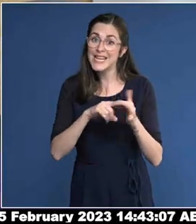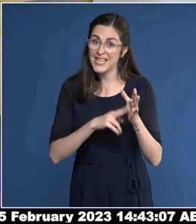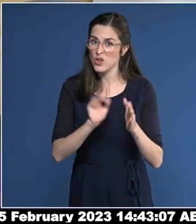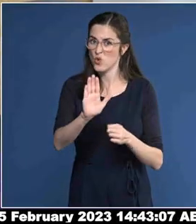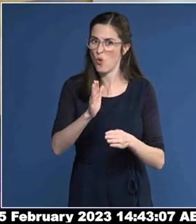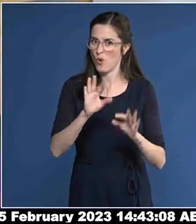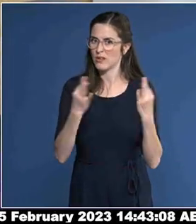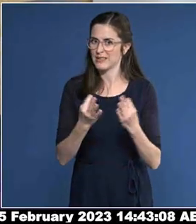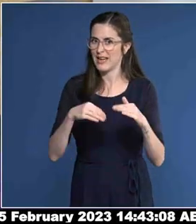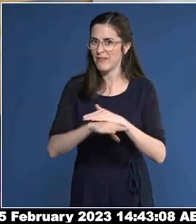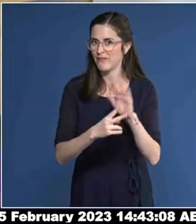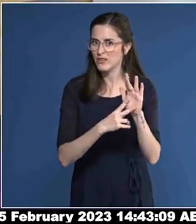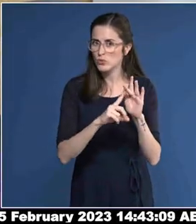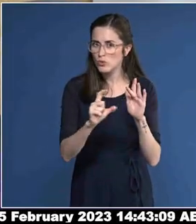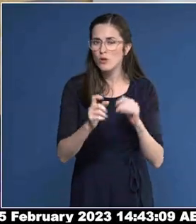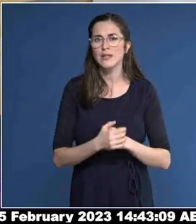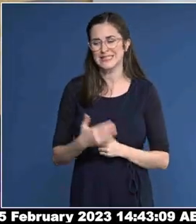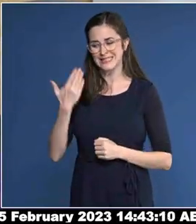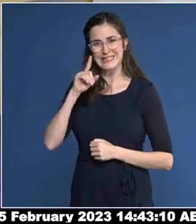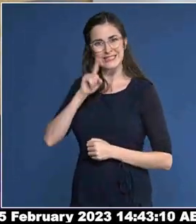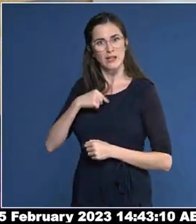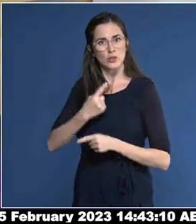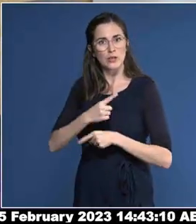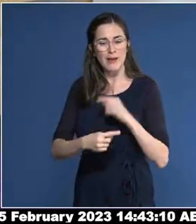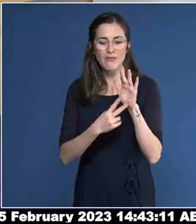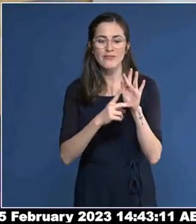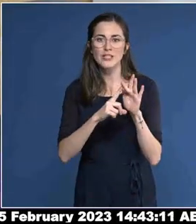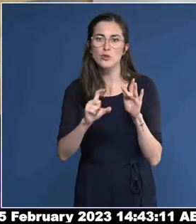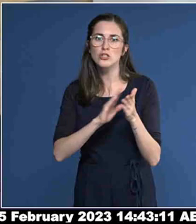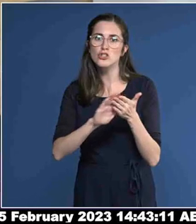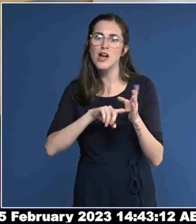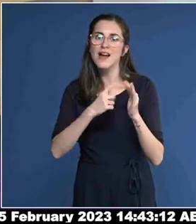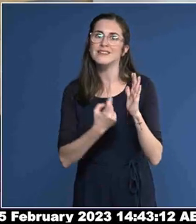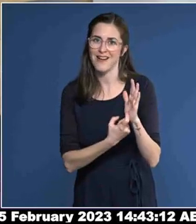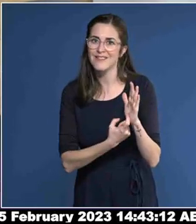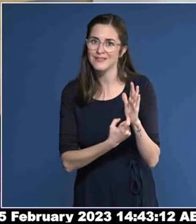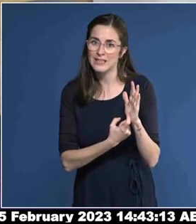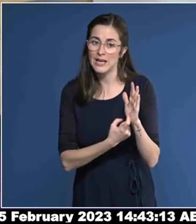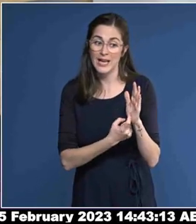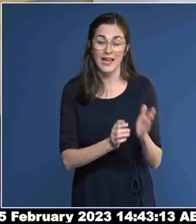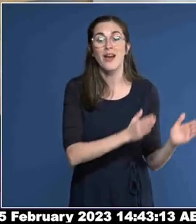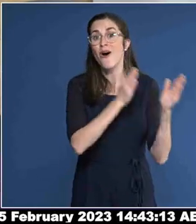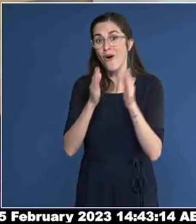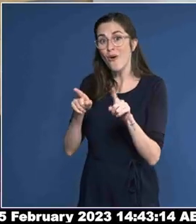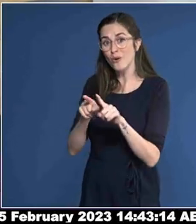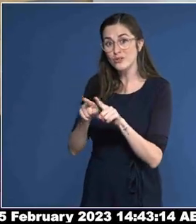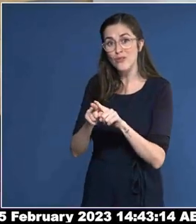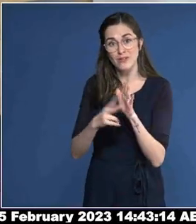the Victorian Charter having work to do. But I didn't ask you about the Equal Opportunity Act in Victoria, which has a